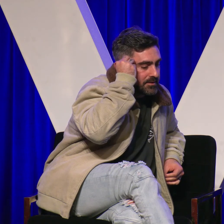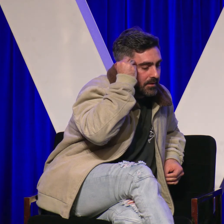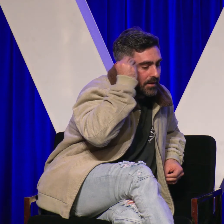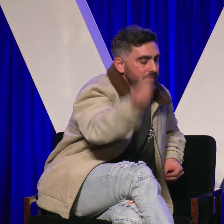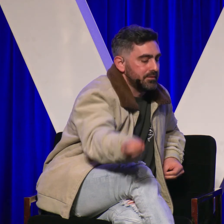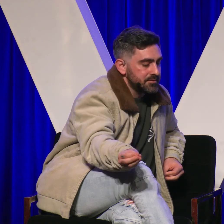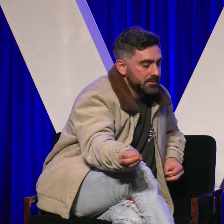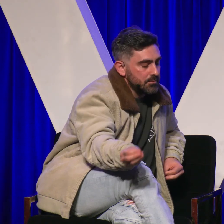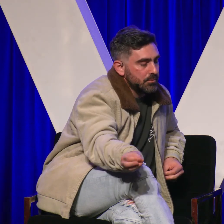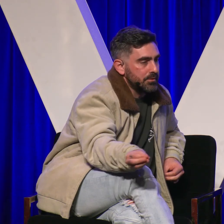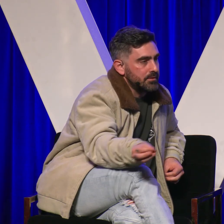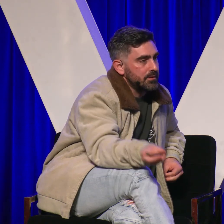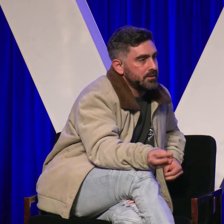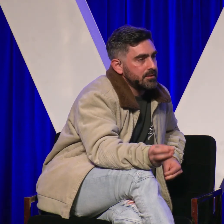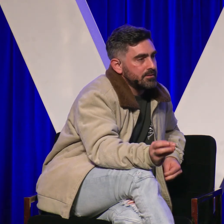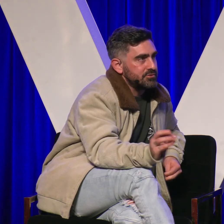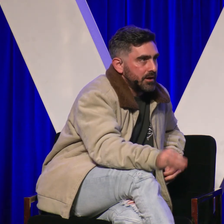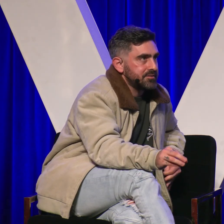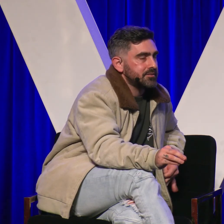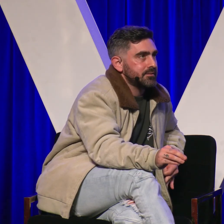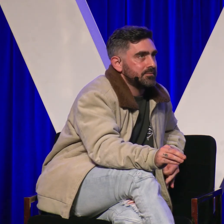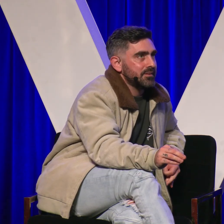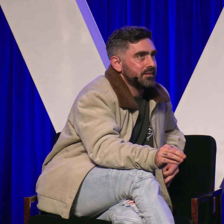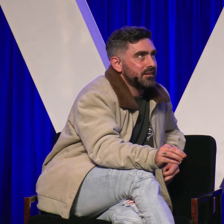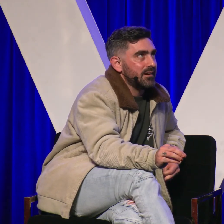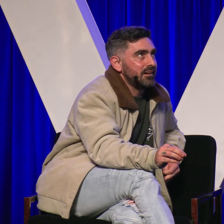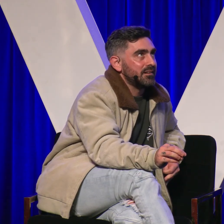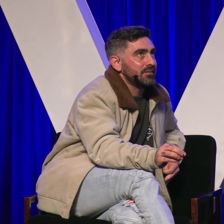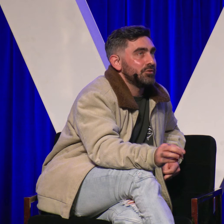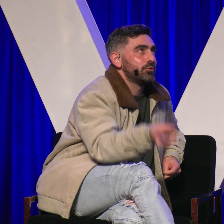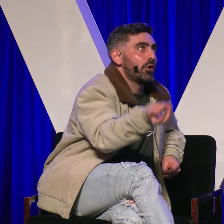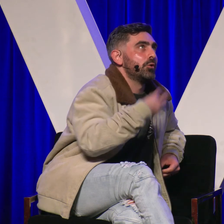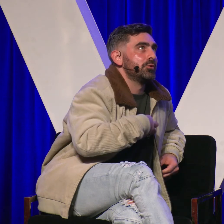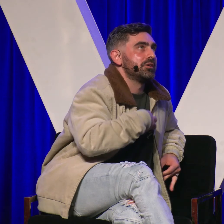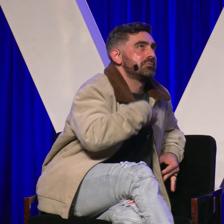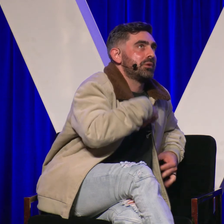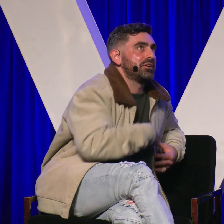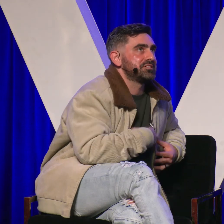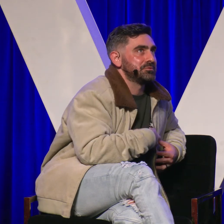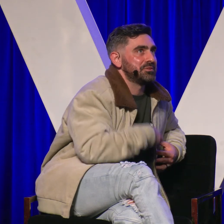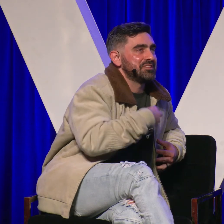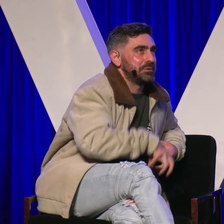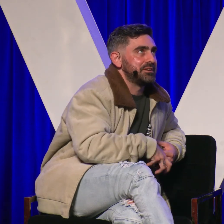of others more than just your own personal experience